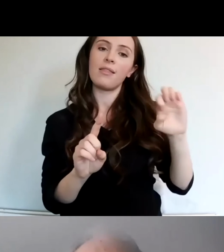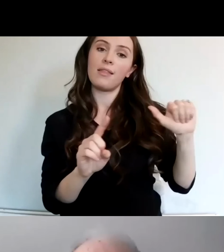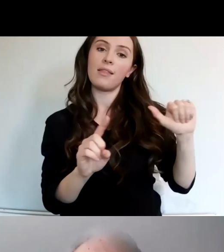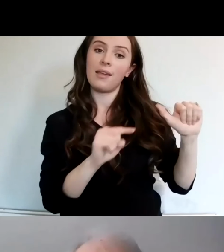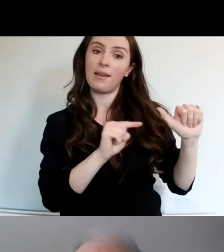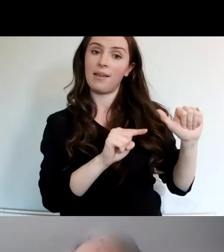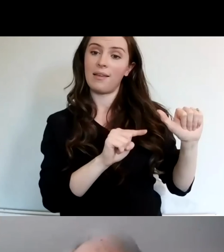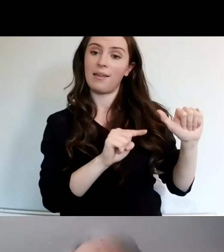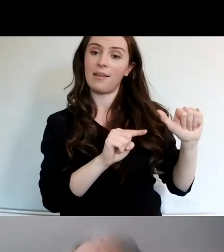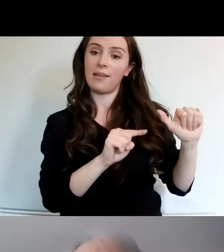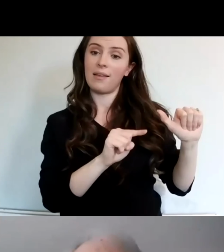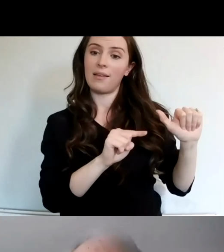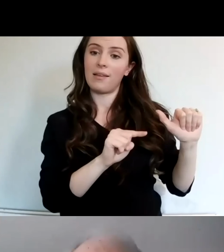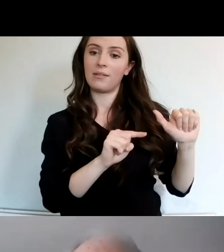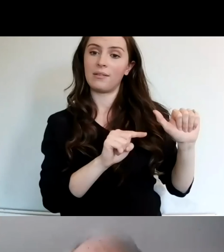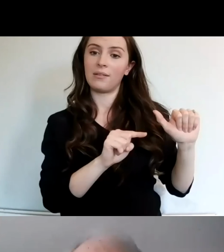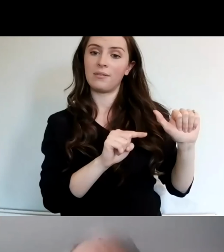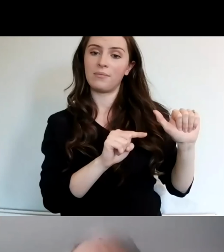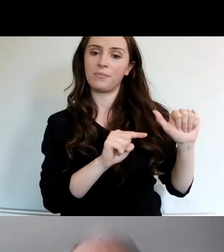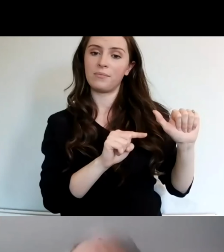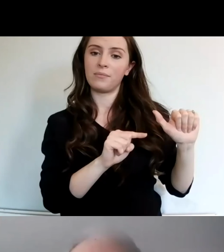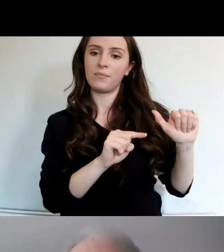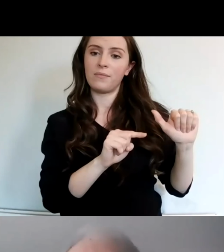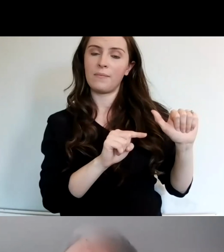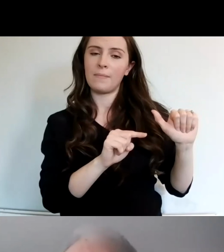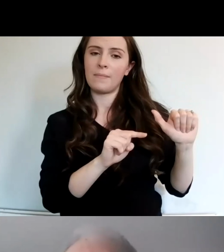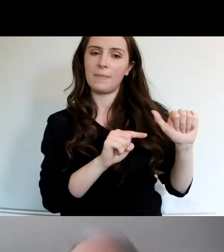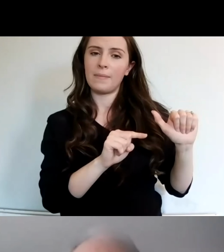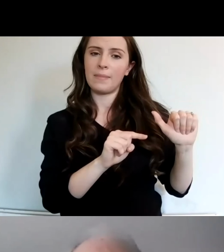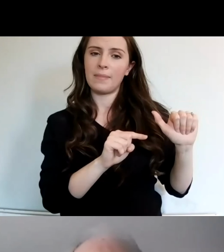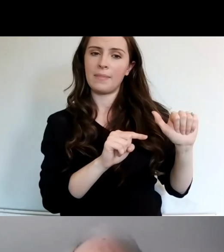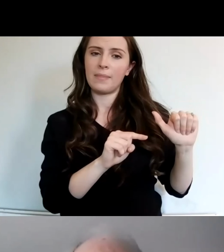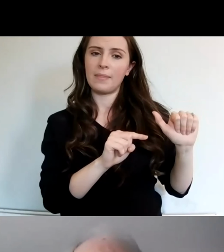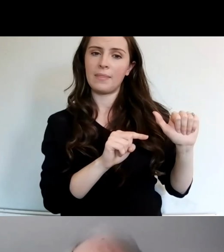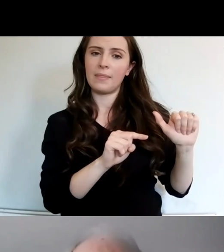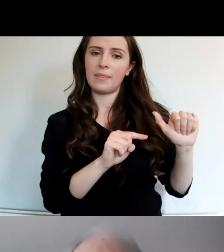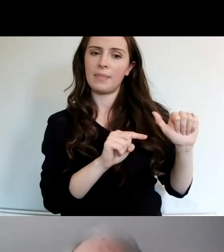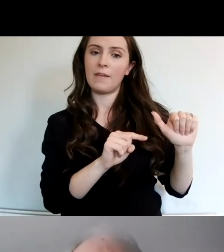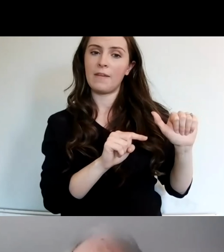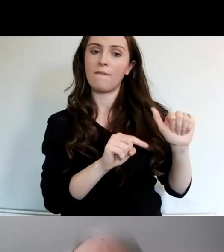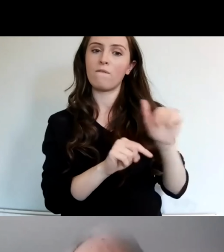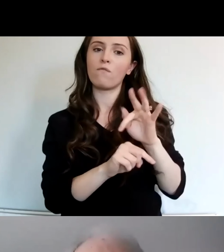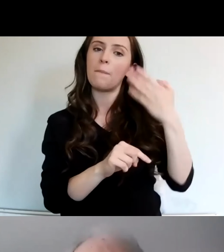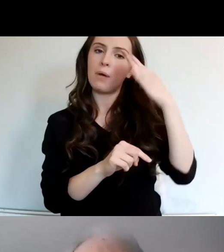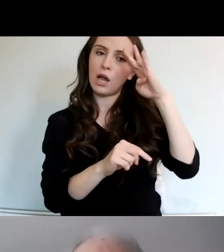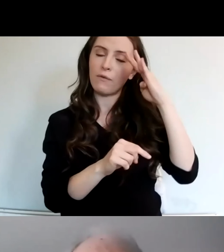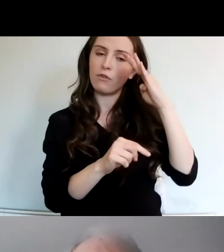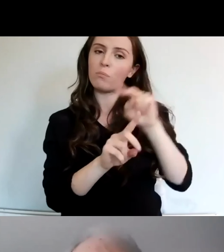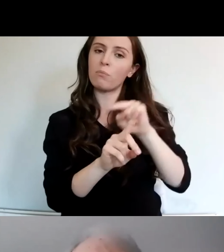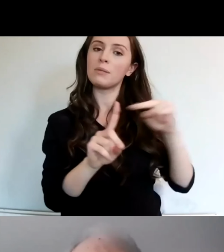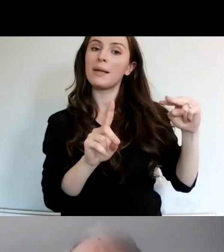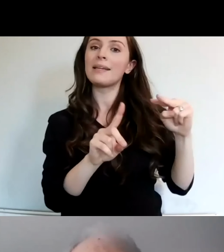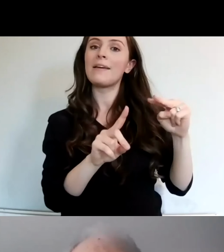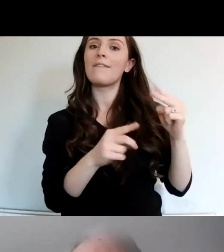and dovetails what's happening, particularly from an Irish perspective, what's happening at European level and national level,